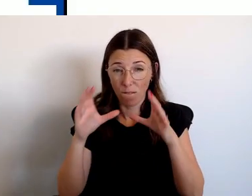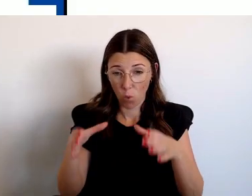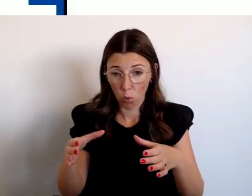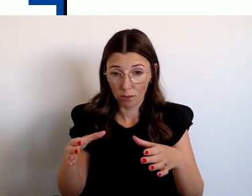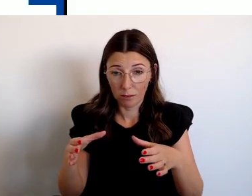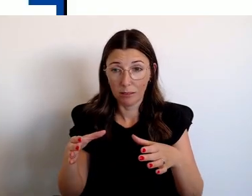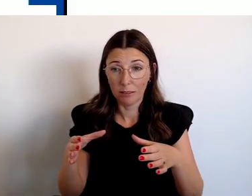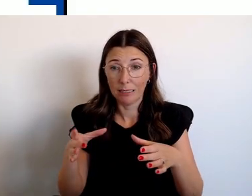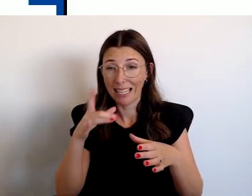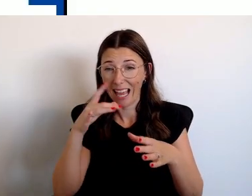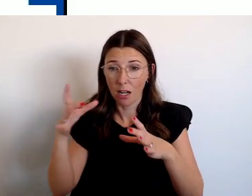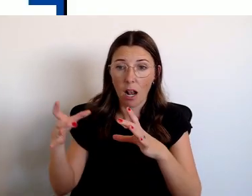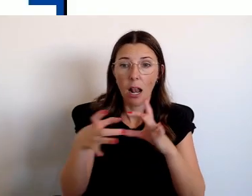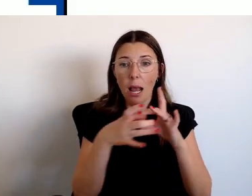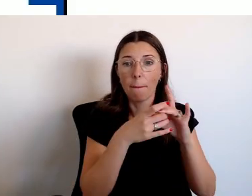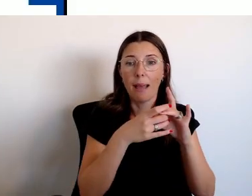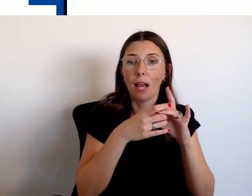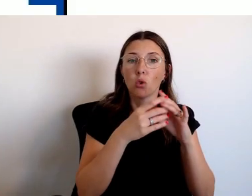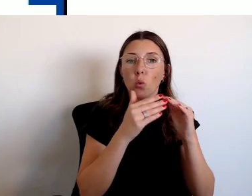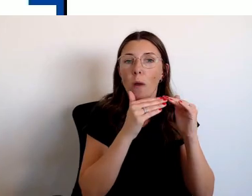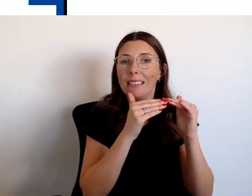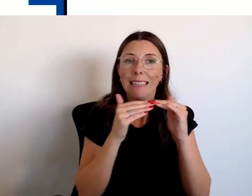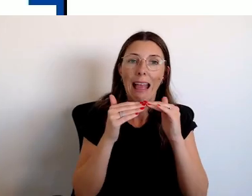on the standards.